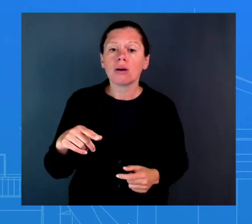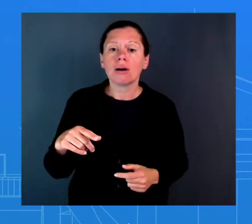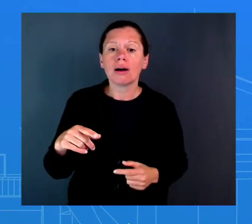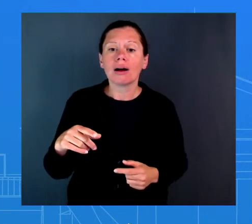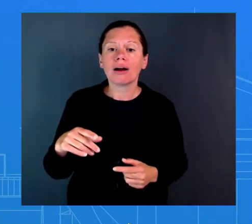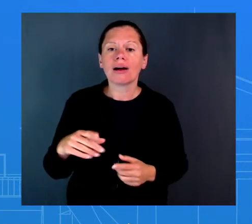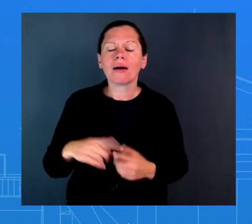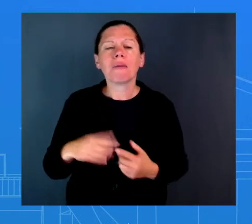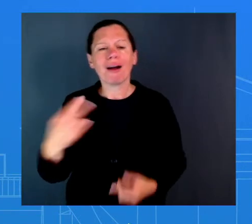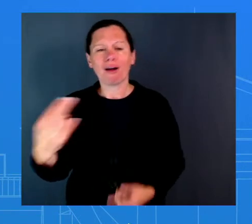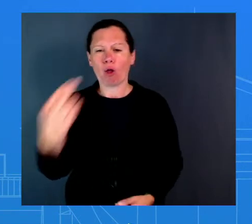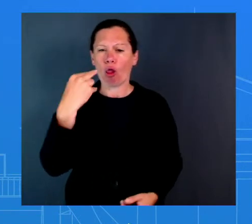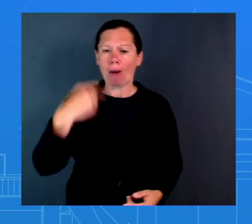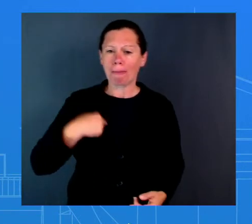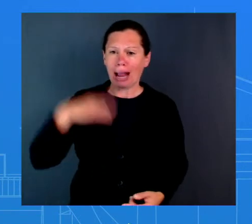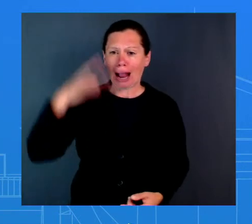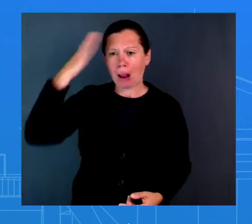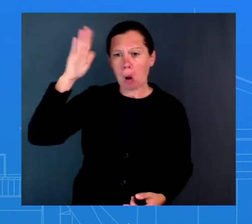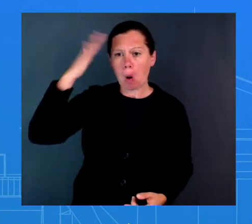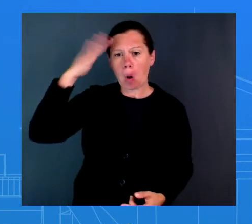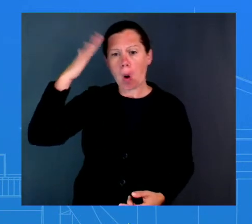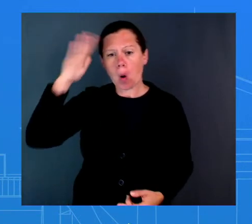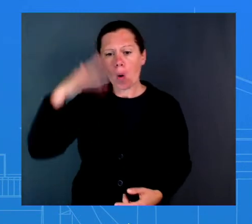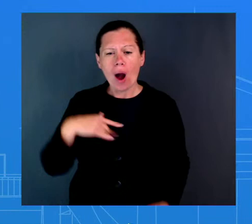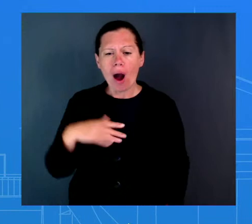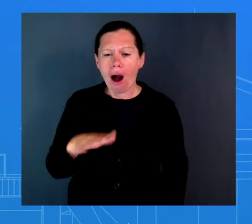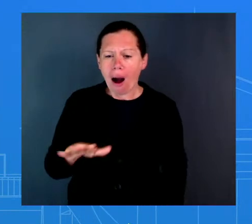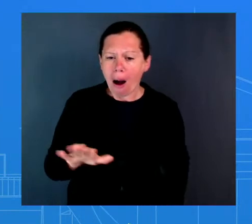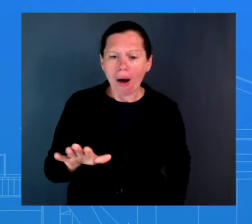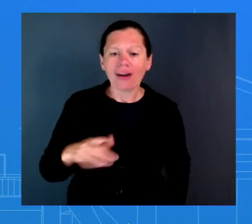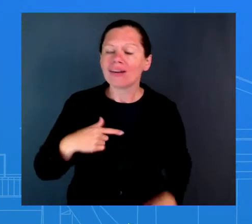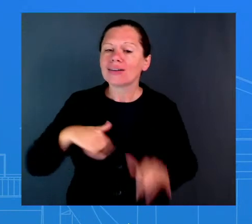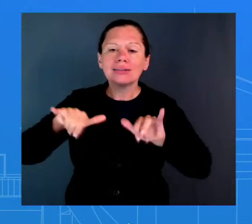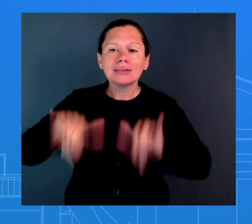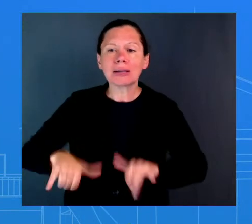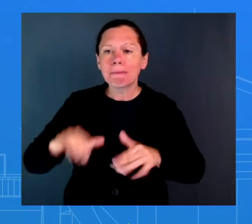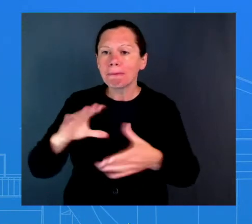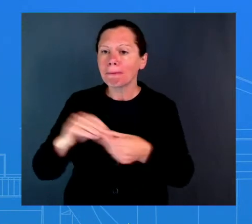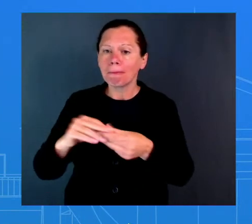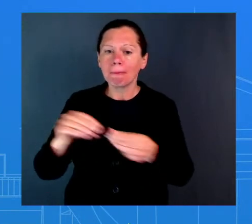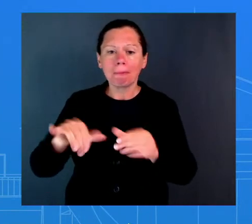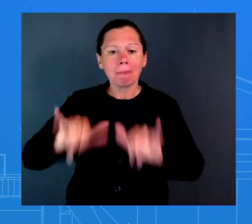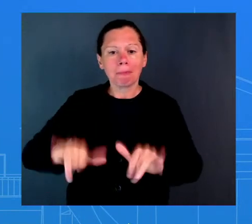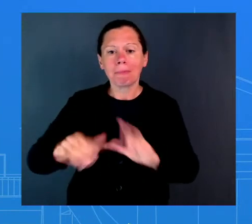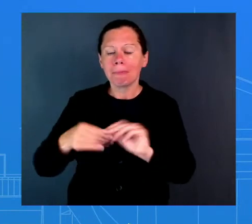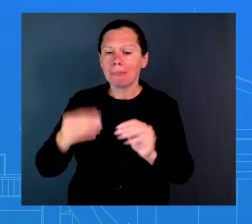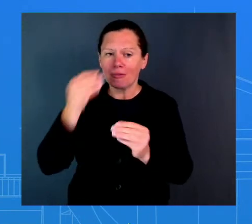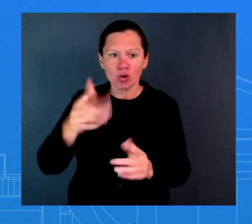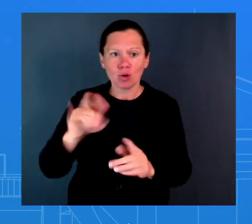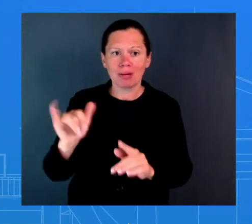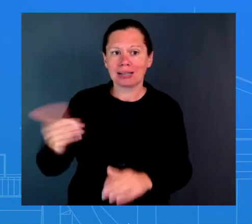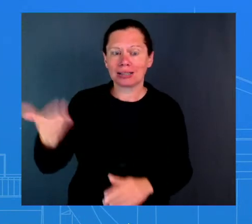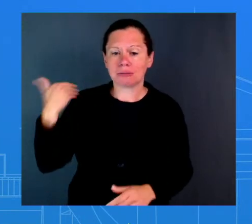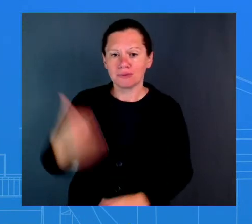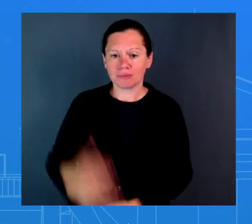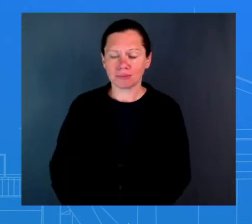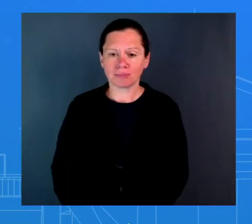get the same information that has long been available to everybody else. And, with that, I'll let you guys have a good day. The Press: Jake, one on the The Press: Thank you, sir.